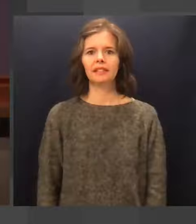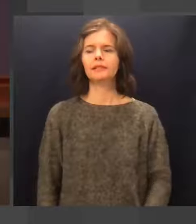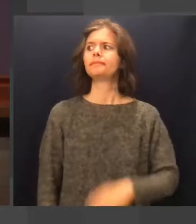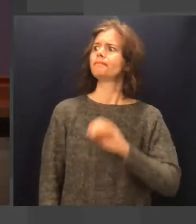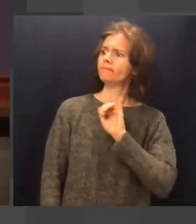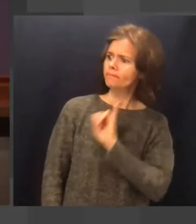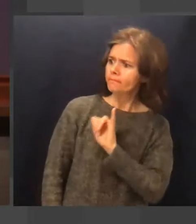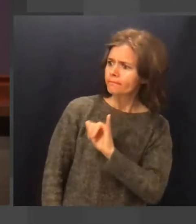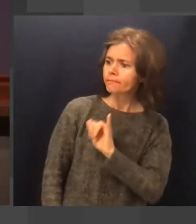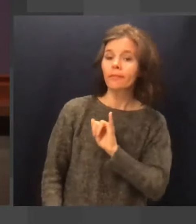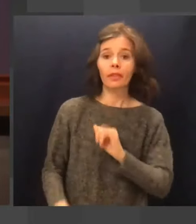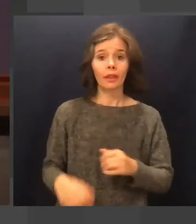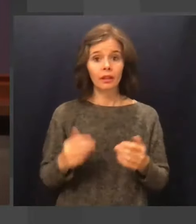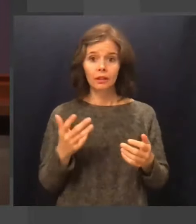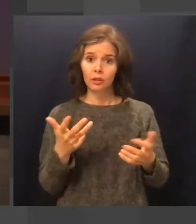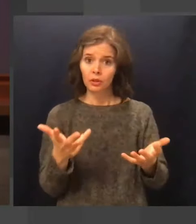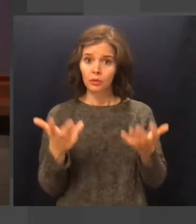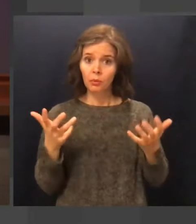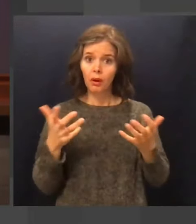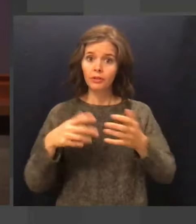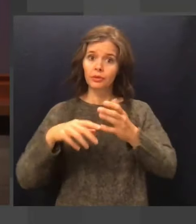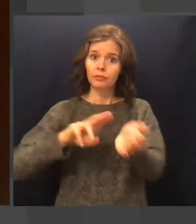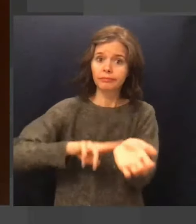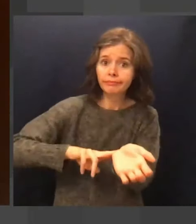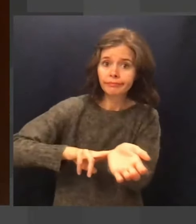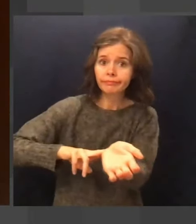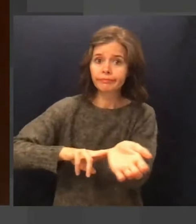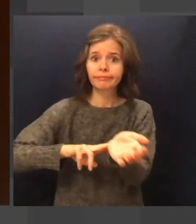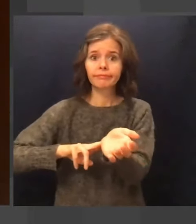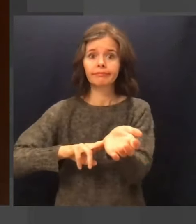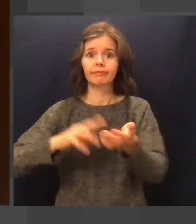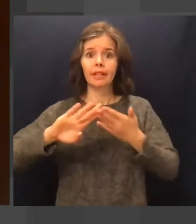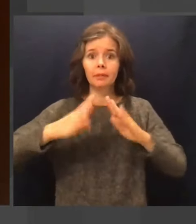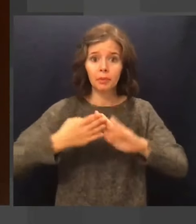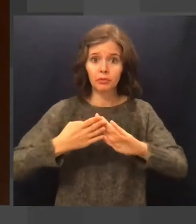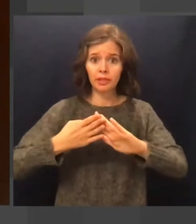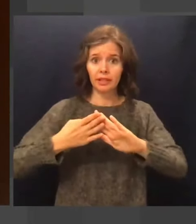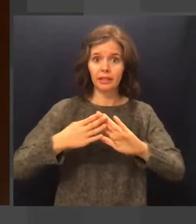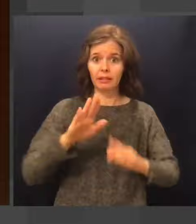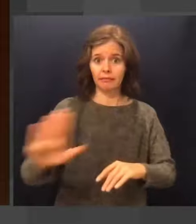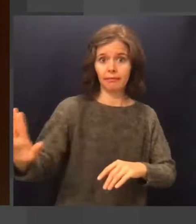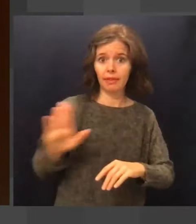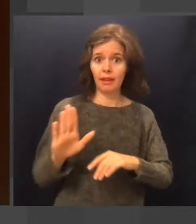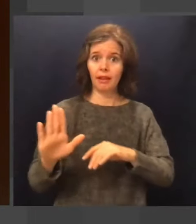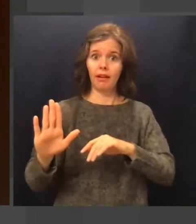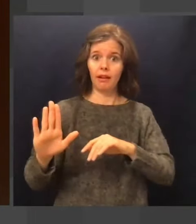YOU'RE REALLY LOOKING FOR COMMUNITY FEEDBACK TO MAKE SURE THIS FEELS GREAT FOR EVERYONE.